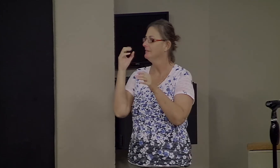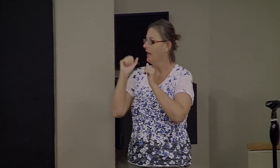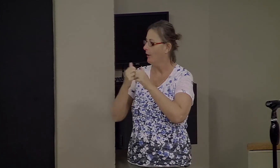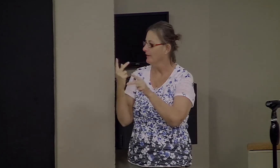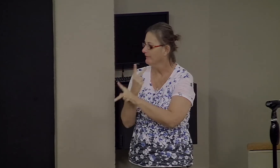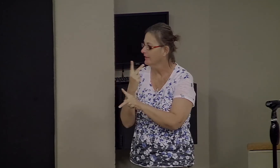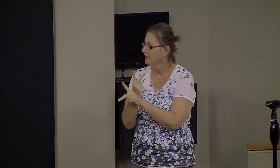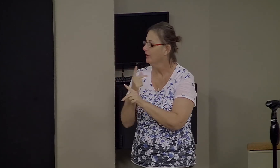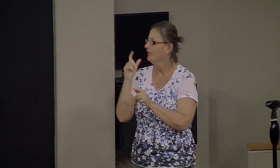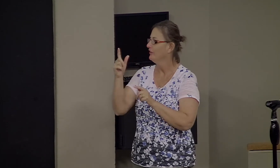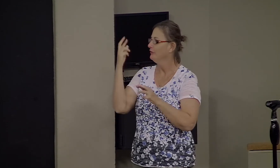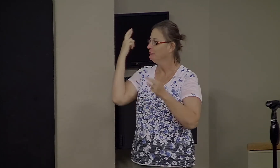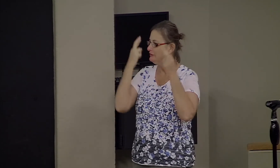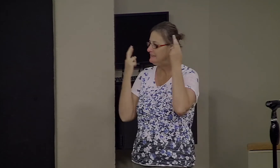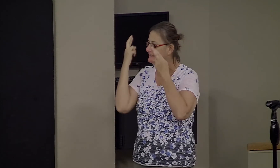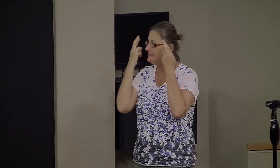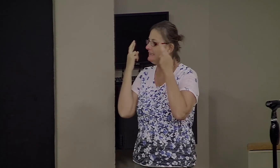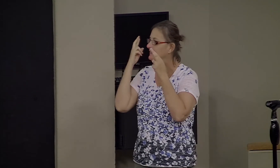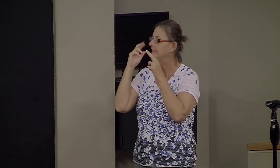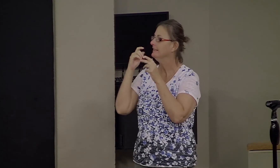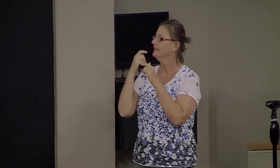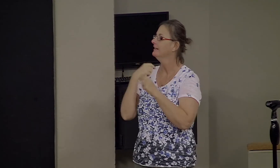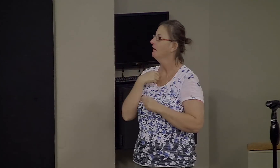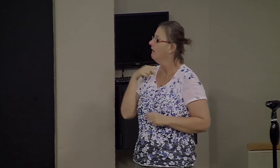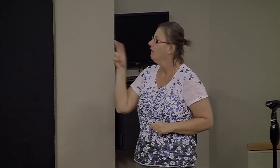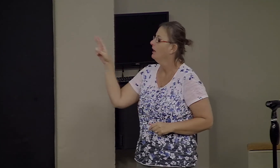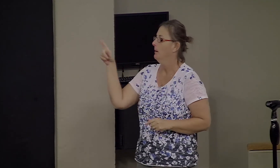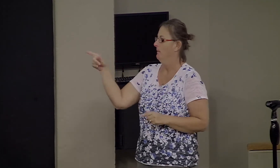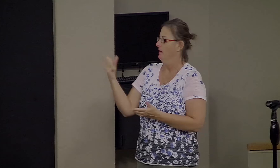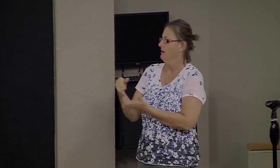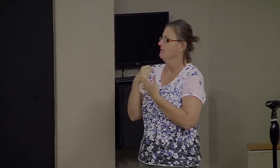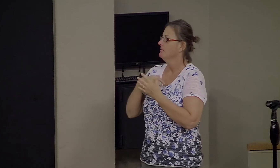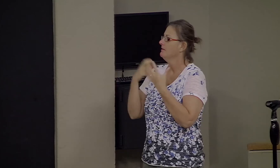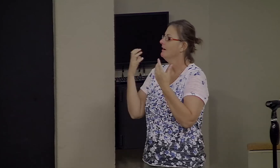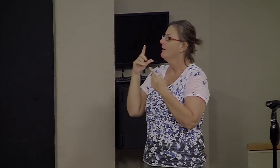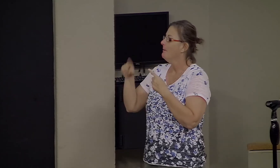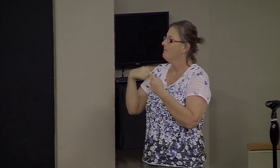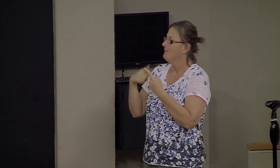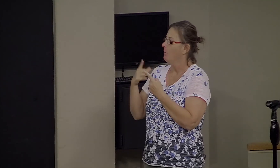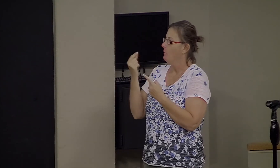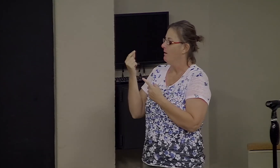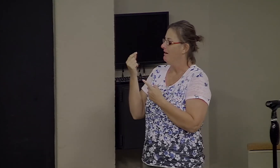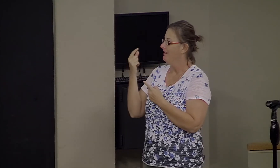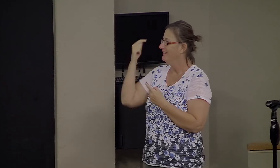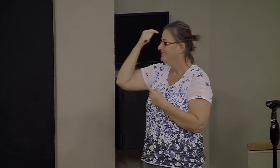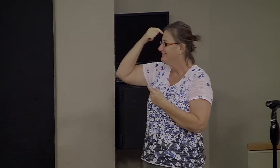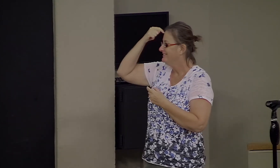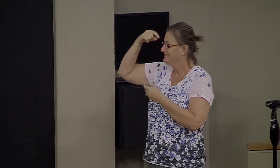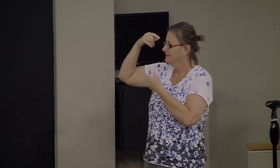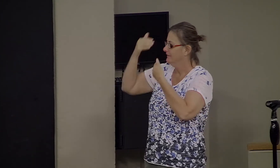and their language or how they figure things out, their reasoning. And what you have presented helps me understand